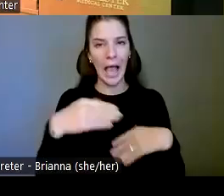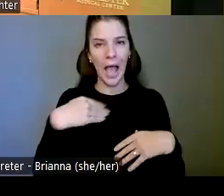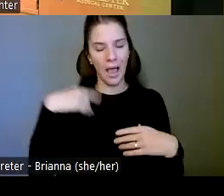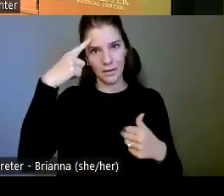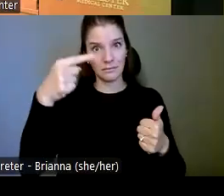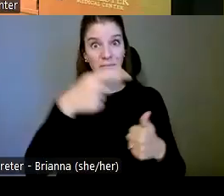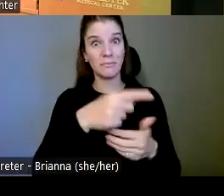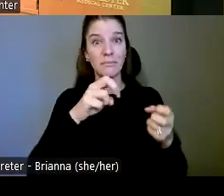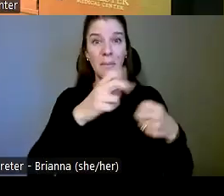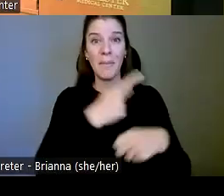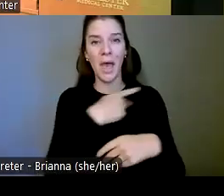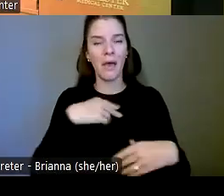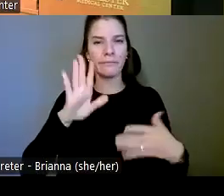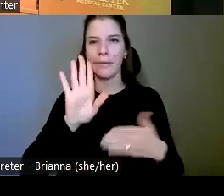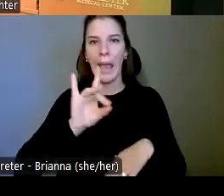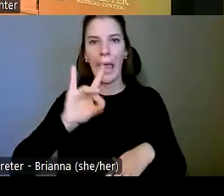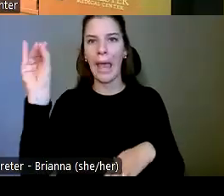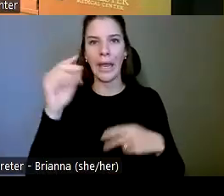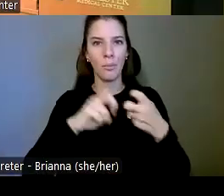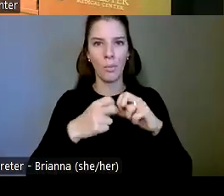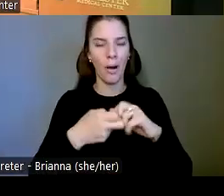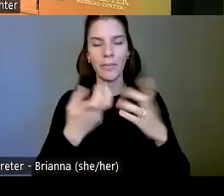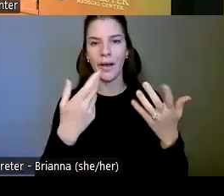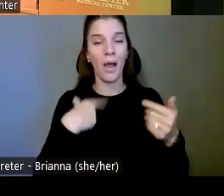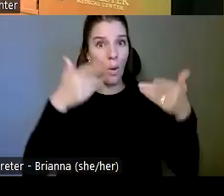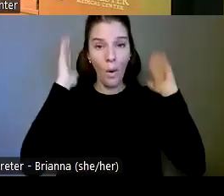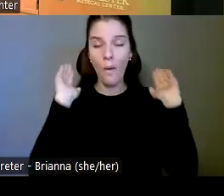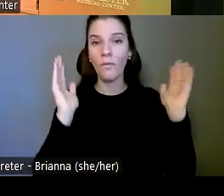patient and so either you get overwhelmed or sort of in medical so they teach you pick one